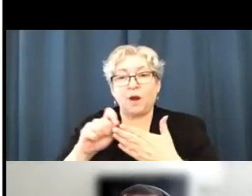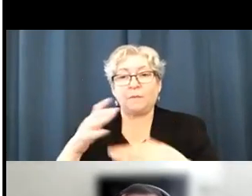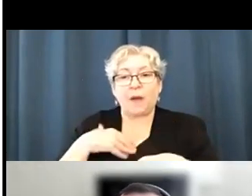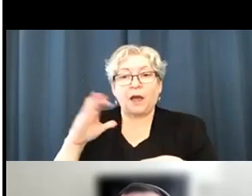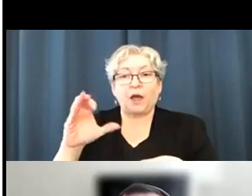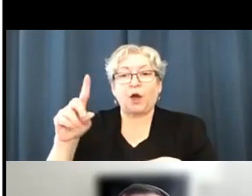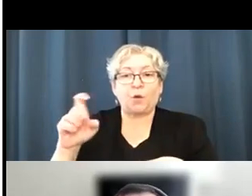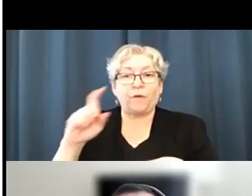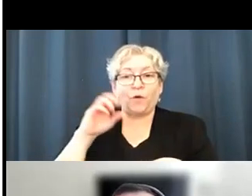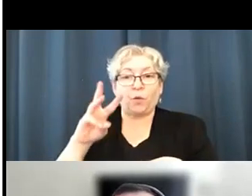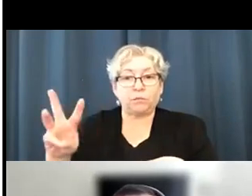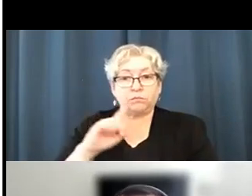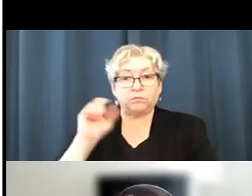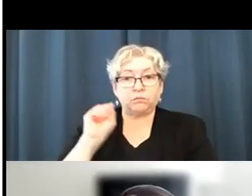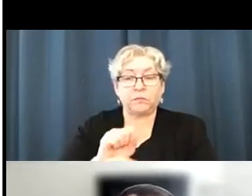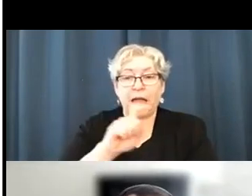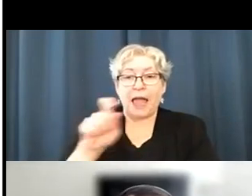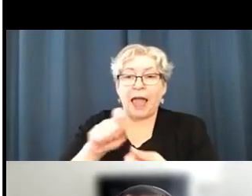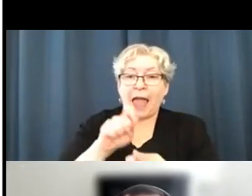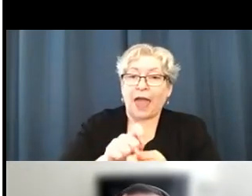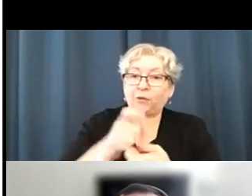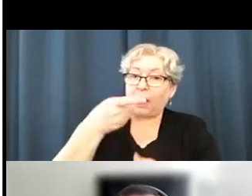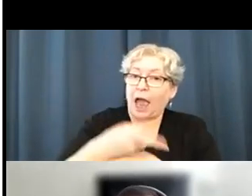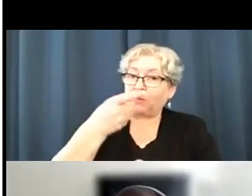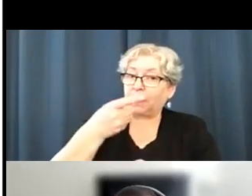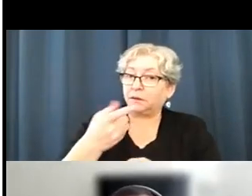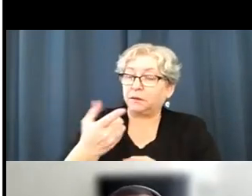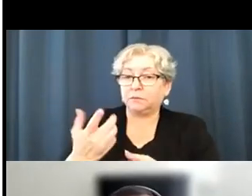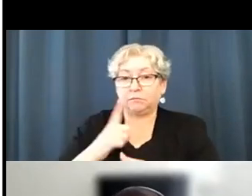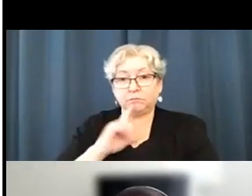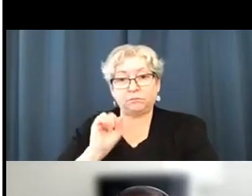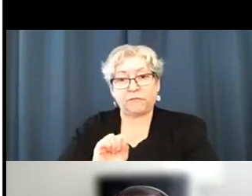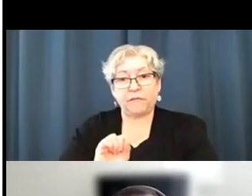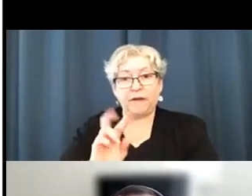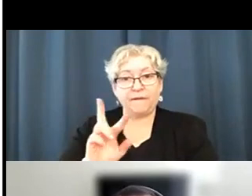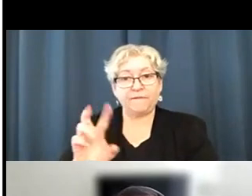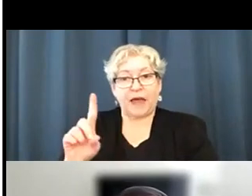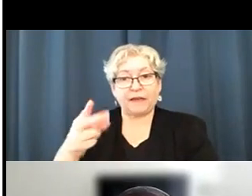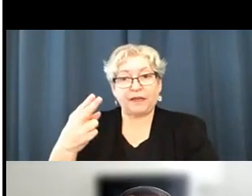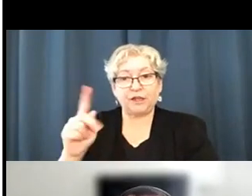is it accurate or is it correct code? Is it valid HTML that I'm writing for example?